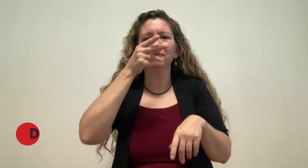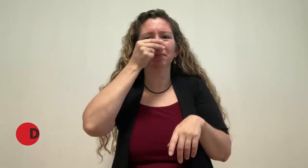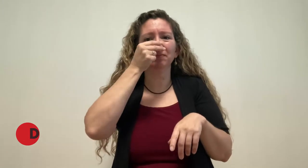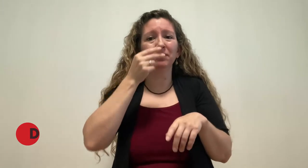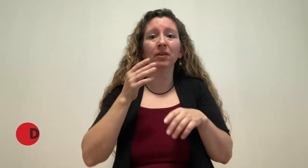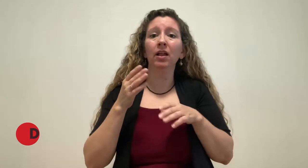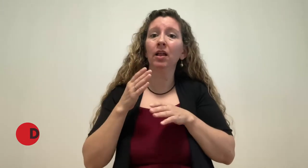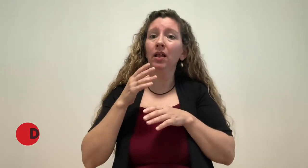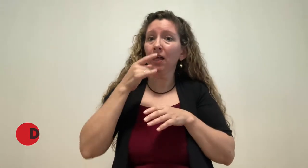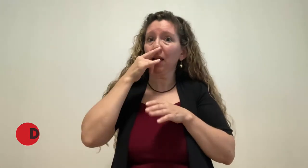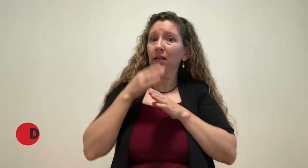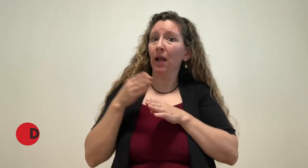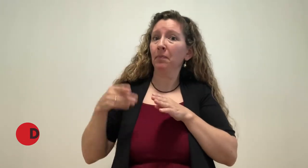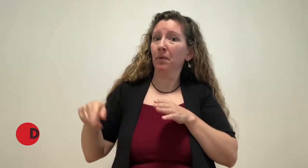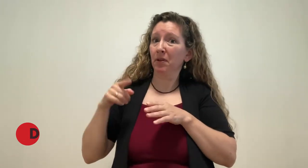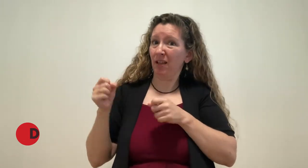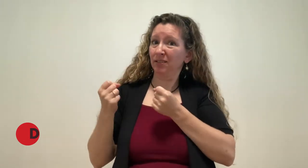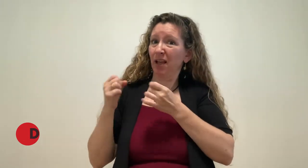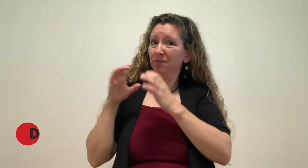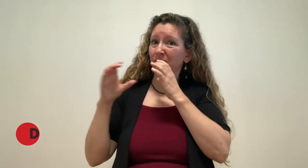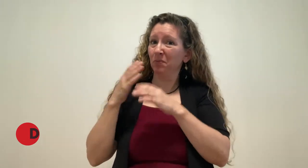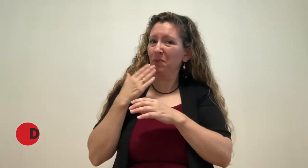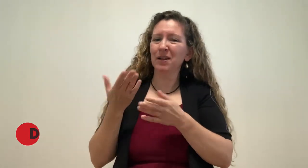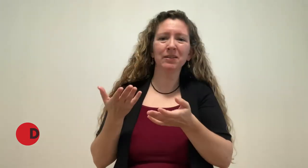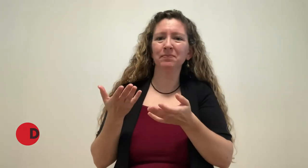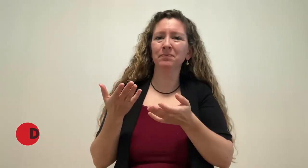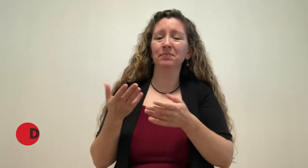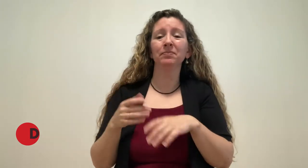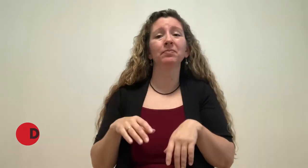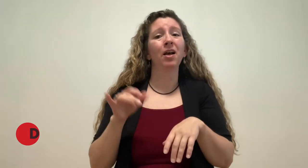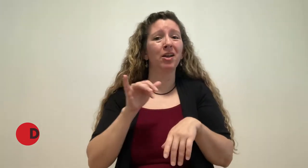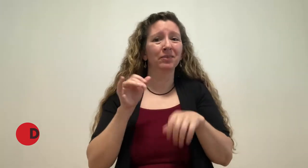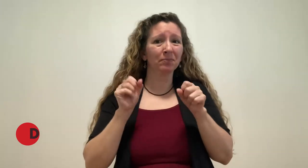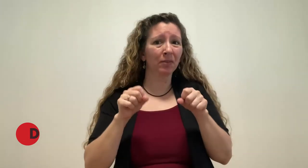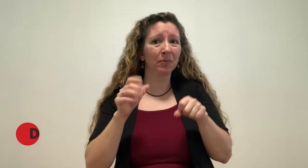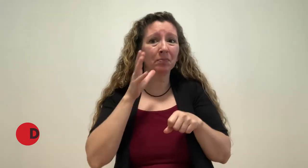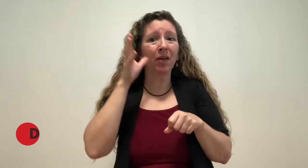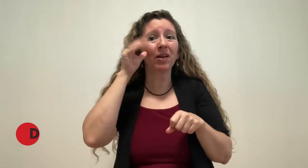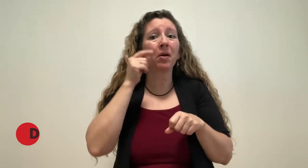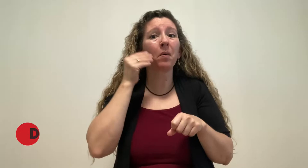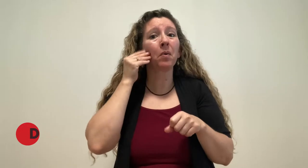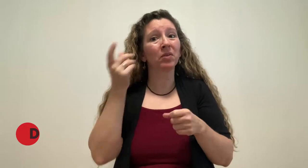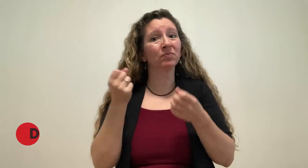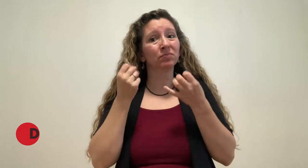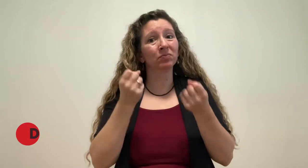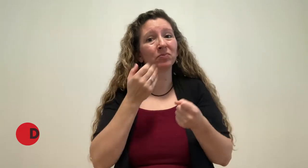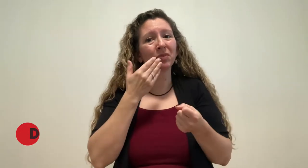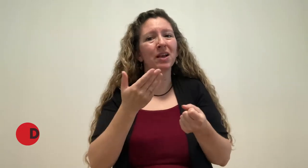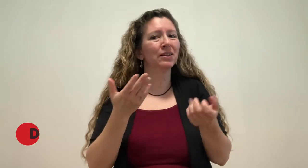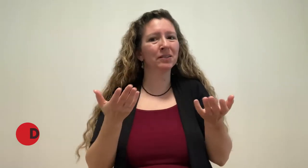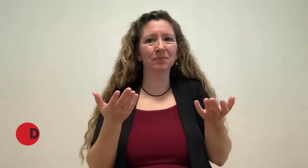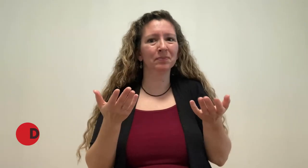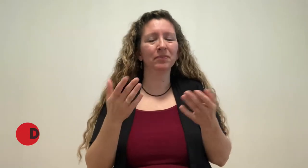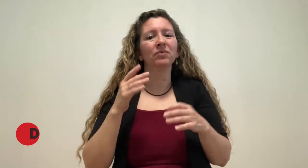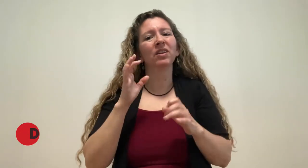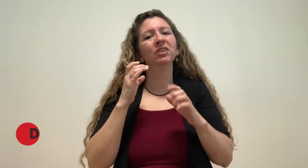and it is harder to communicate with the kids in the neighborhood. Also it is likely that their parents at home do not sign very well,